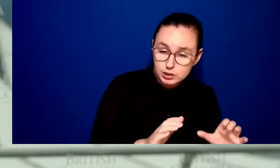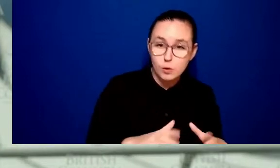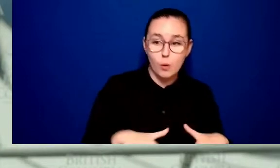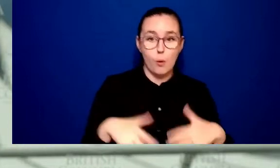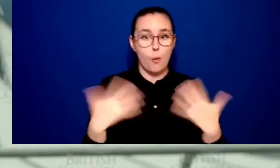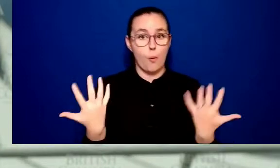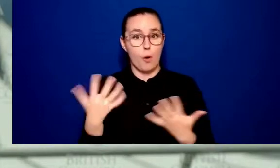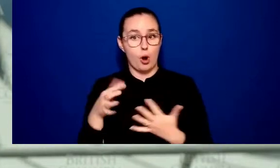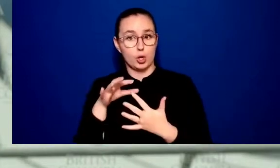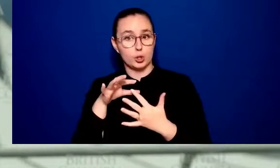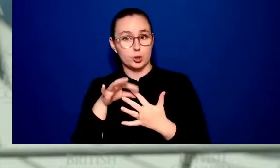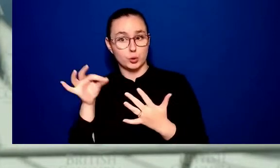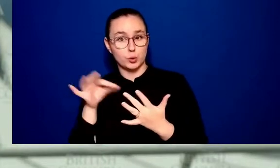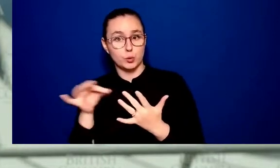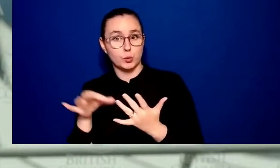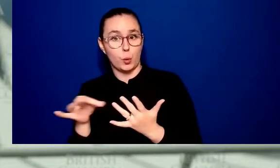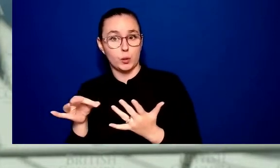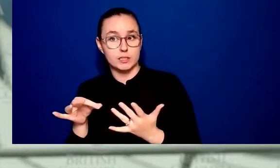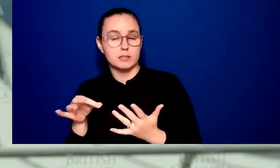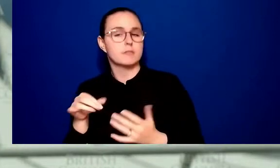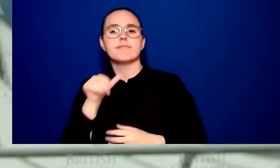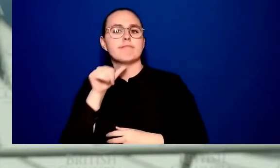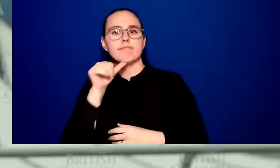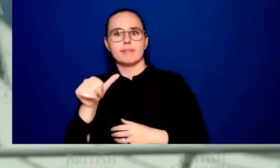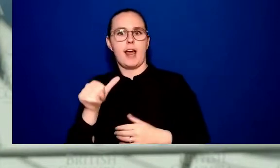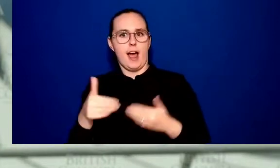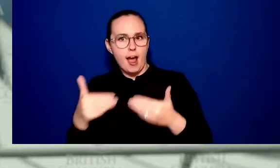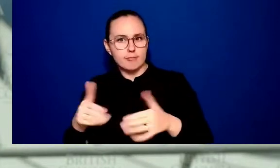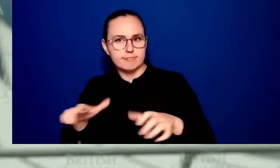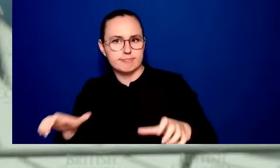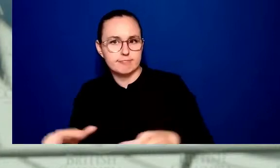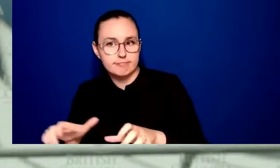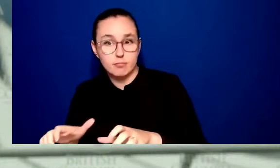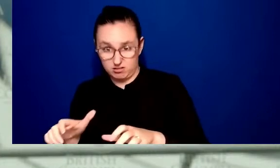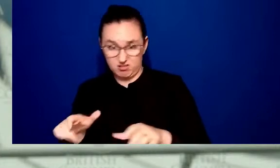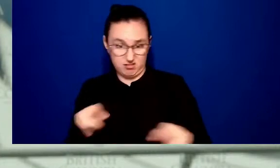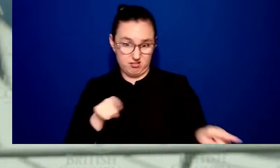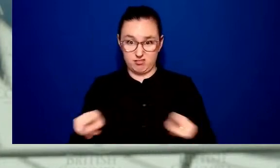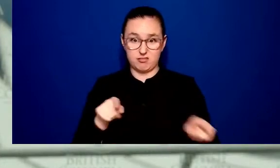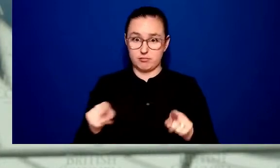seniors, our neighbors, our friends. And we know the